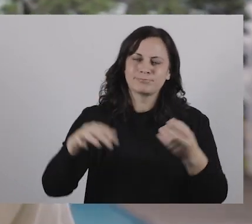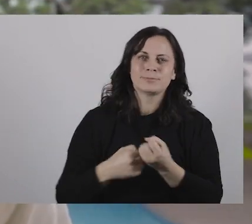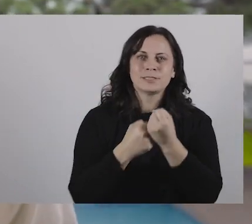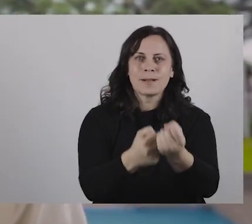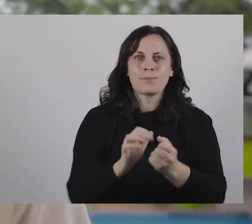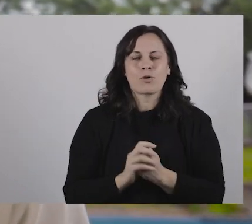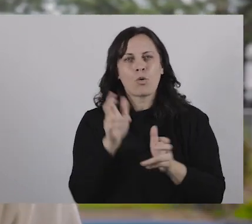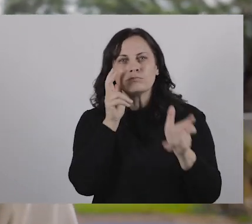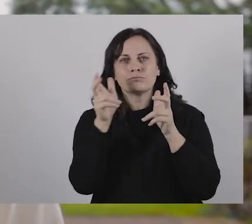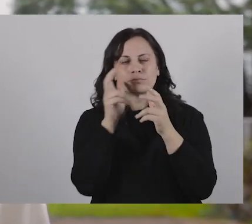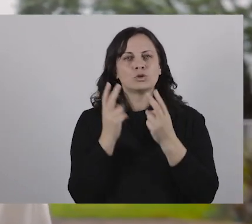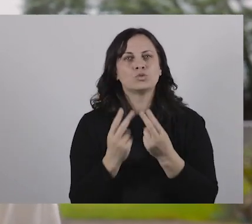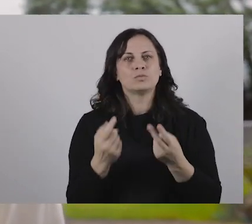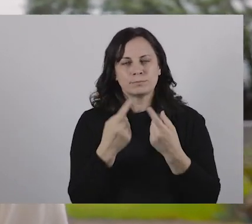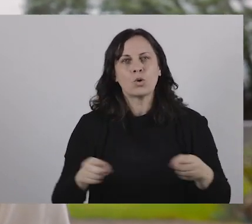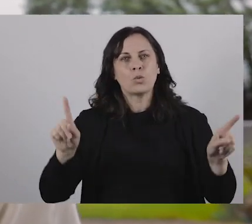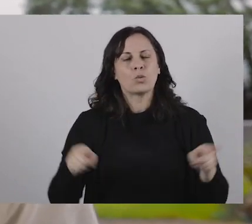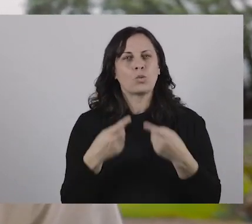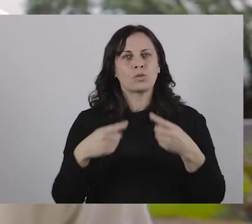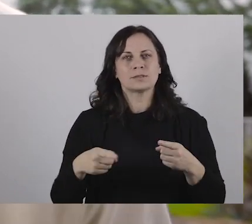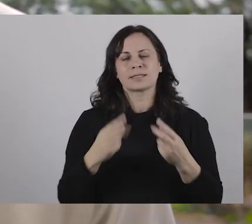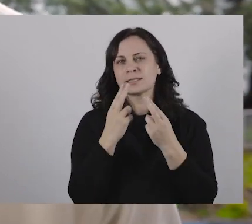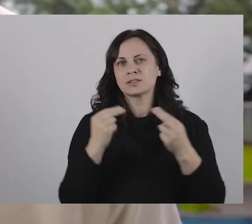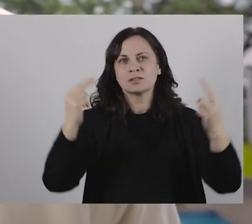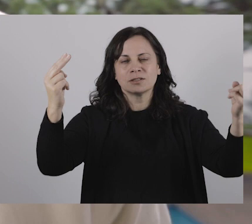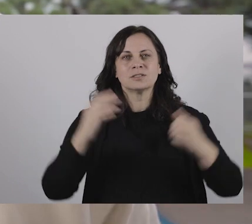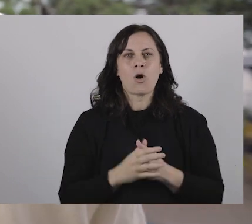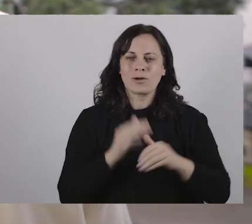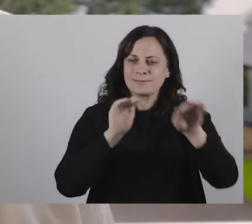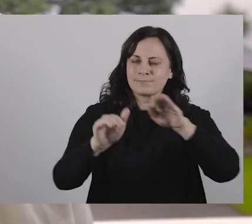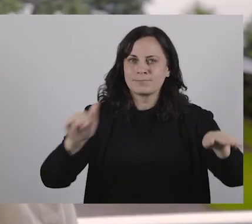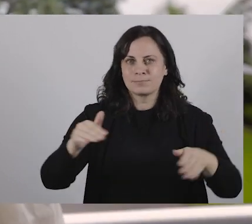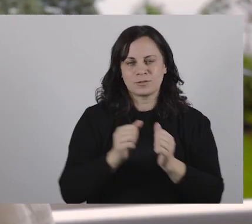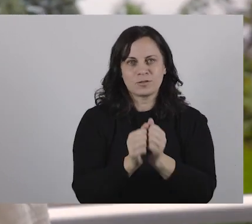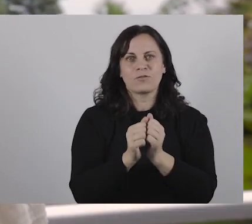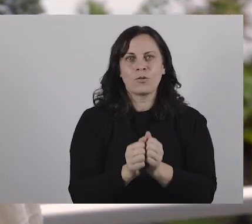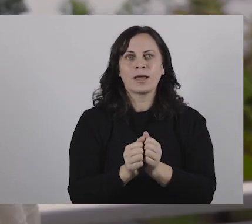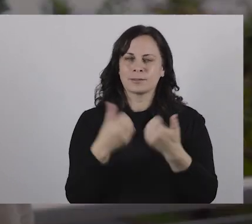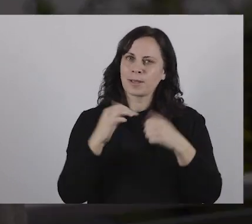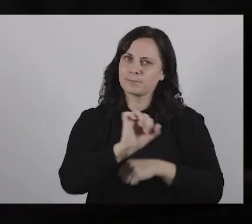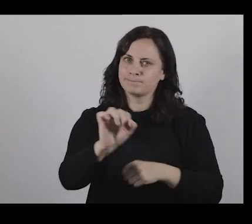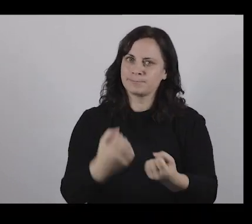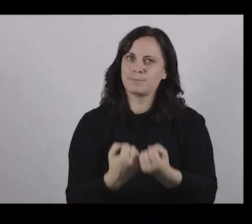by listening to the songs, and to also let your friends know. That's how you can support.